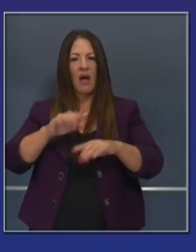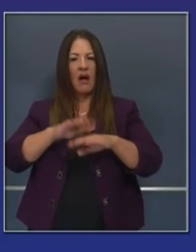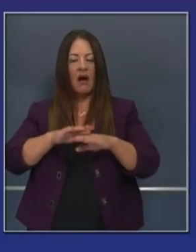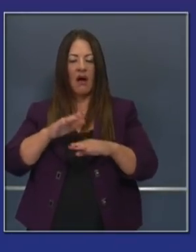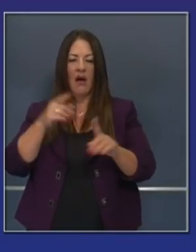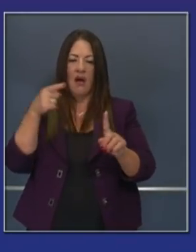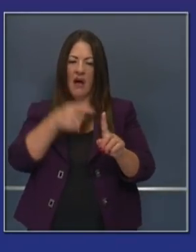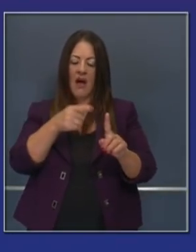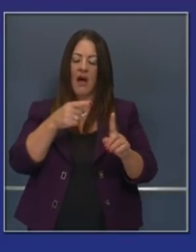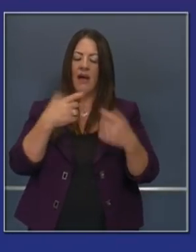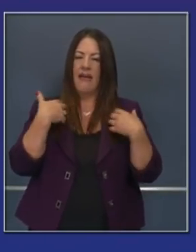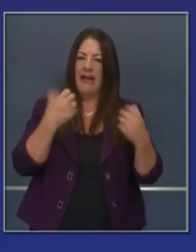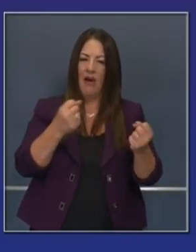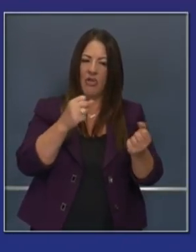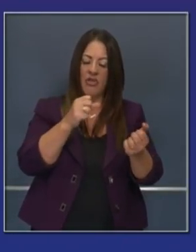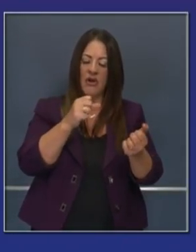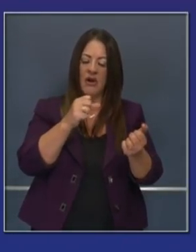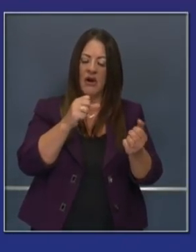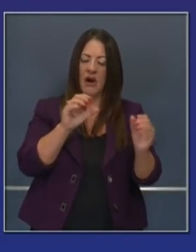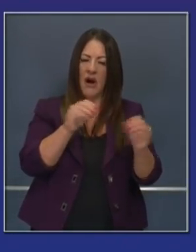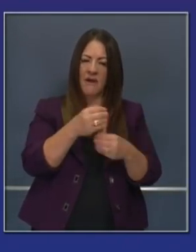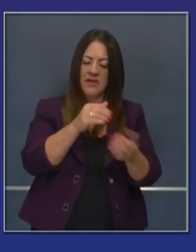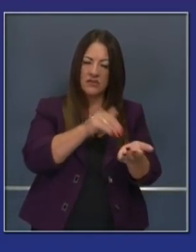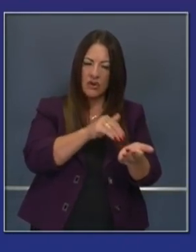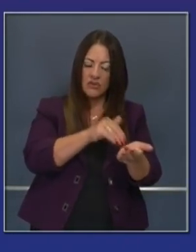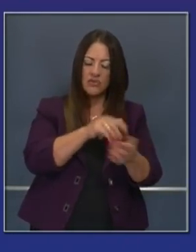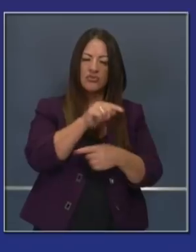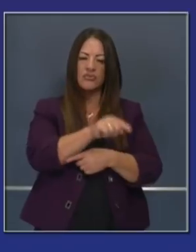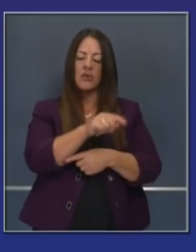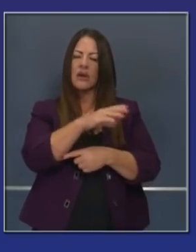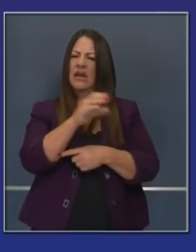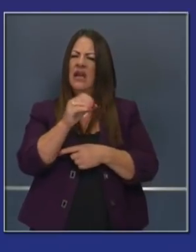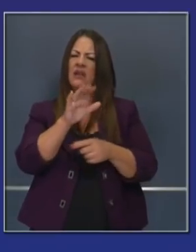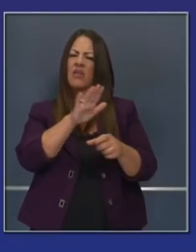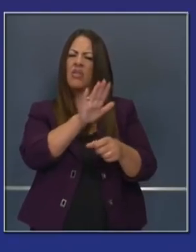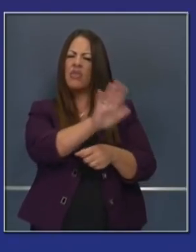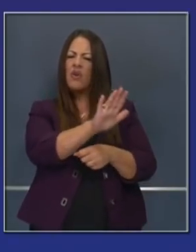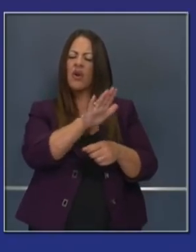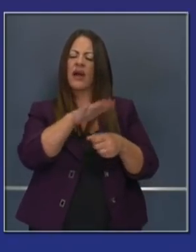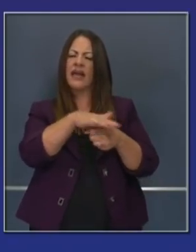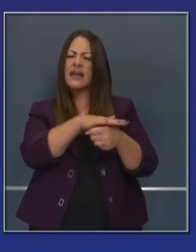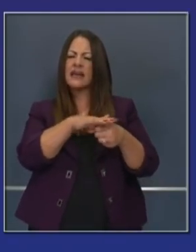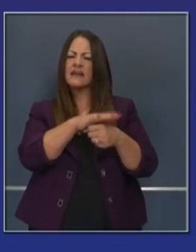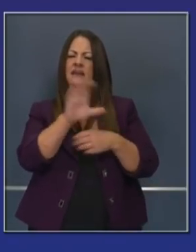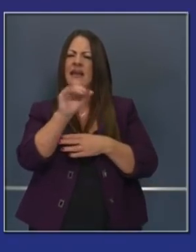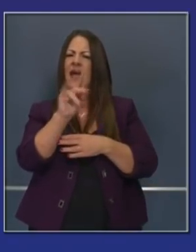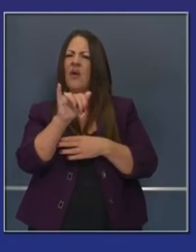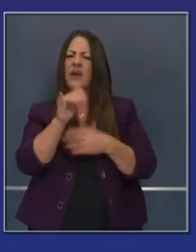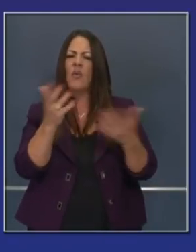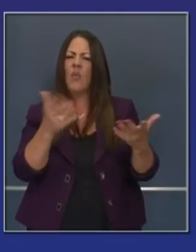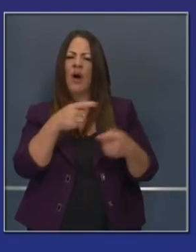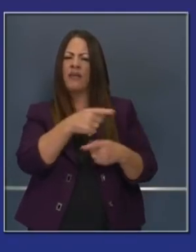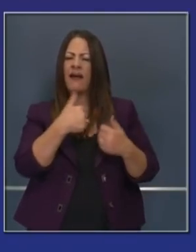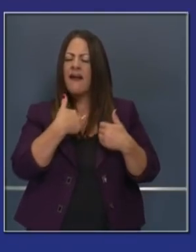THAT WE ARE MANDATING PEOPLE TO MOVE QUICKLY THROUGH ANY OF THESE TIERS. WE RELY ON OUR LOCAL HEALTH